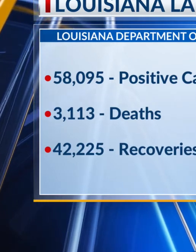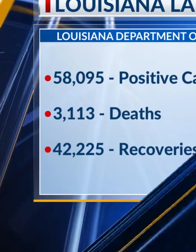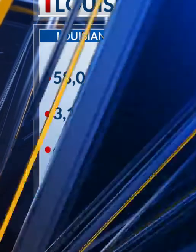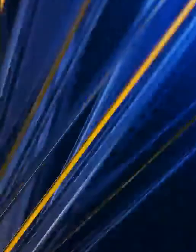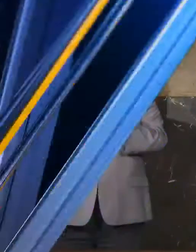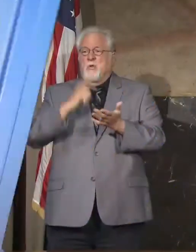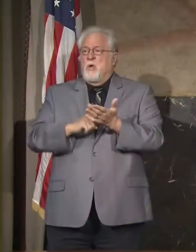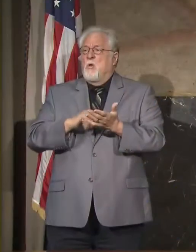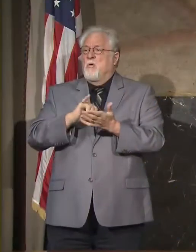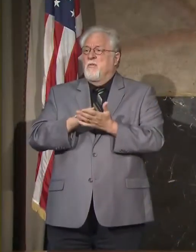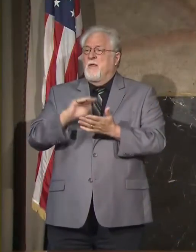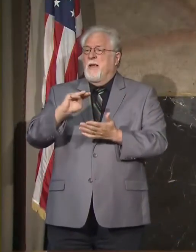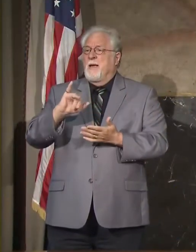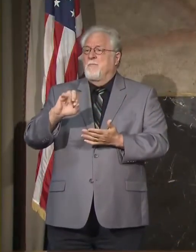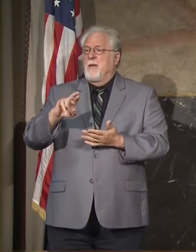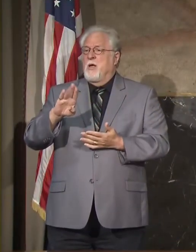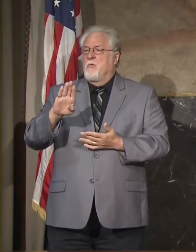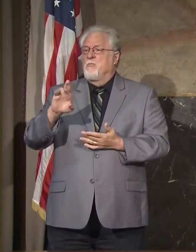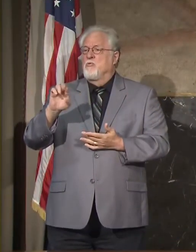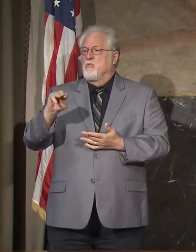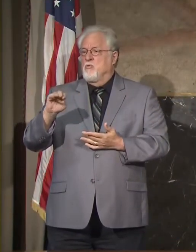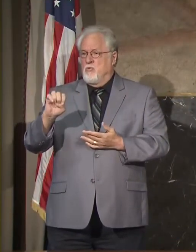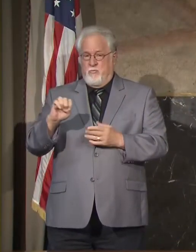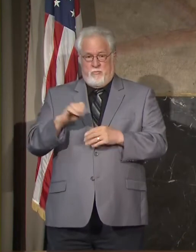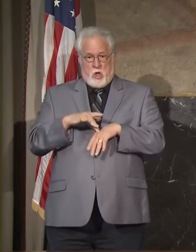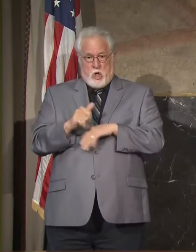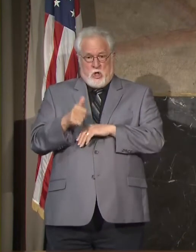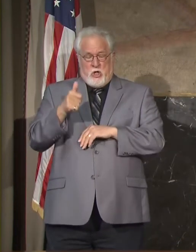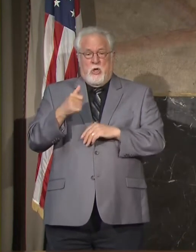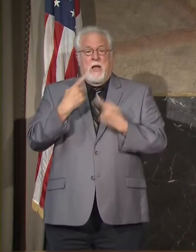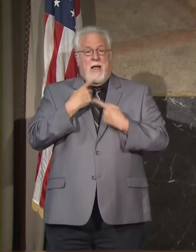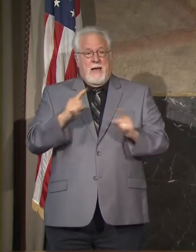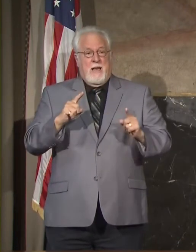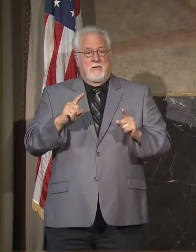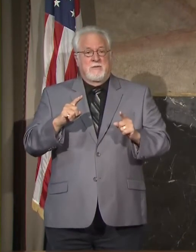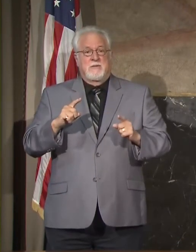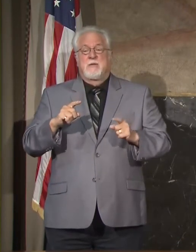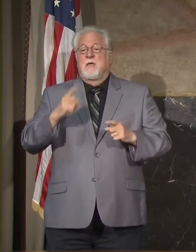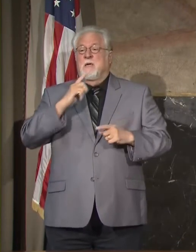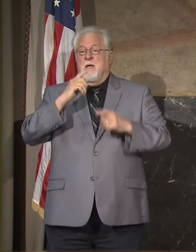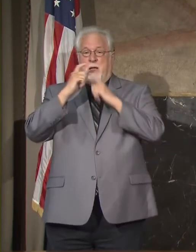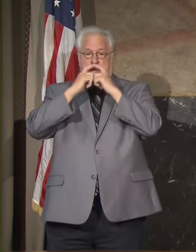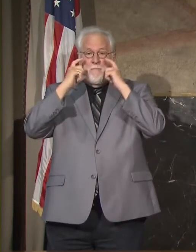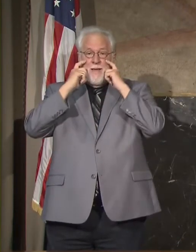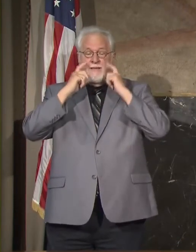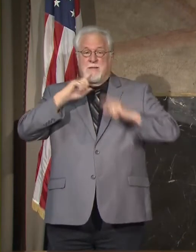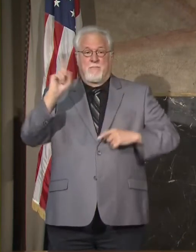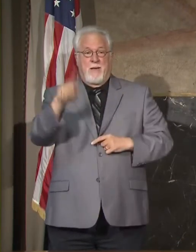(Gov. John Bel Edwards / (D) Louisiana)"Mayor Broome earlier today has announced a mask mandate for East Baton Rouge Parish. I want you to know I appreciate that decision on her part, I